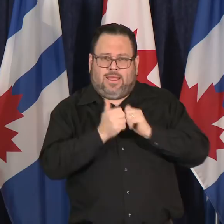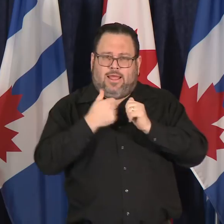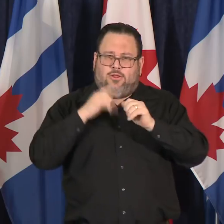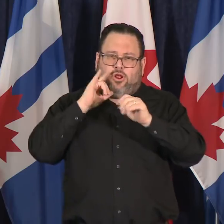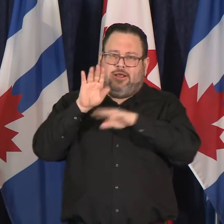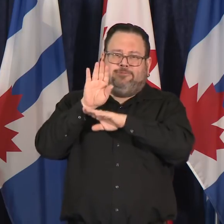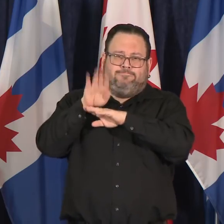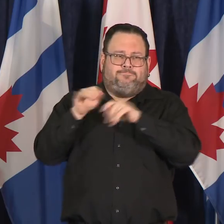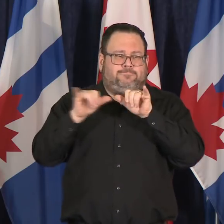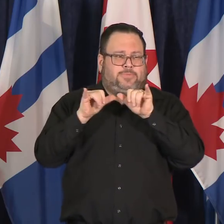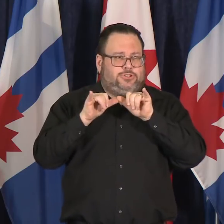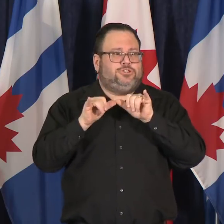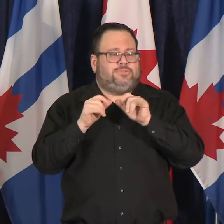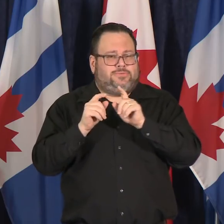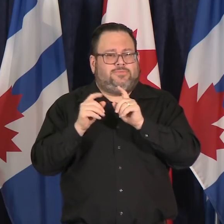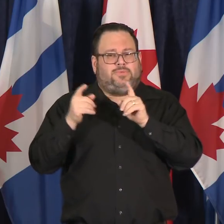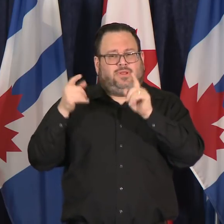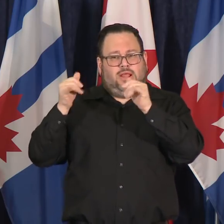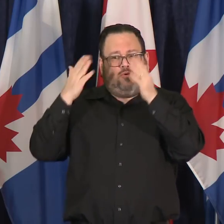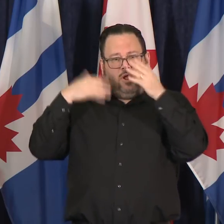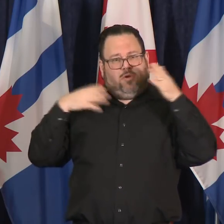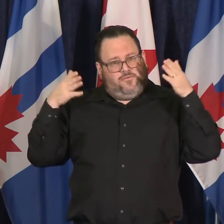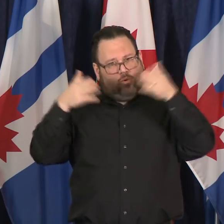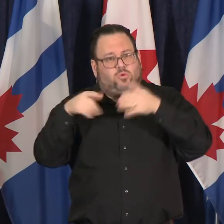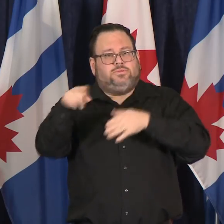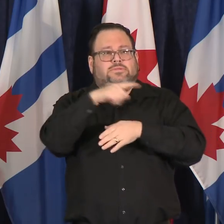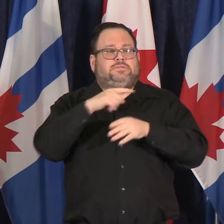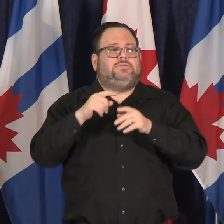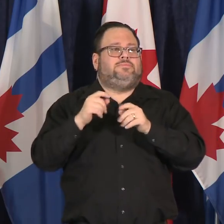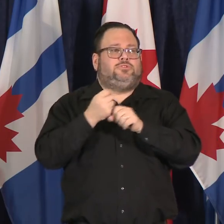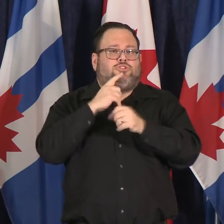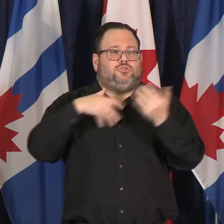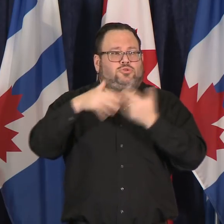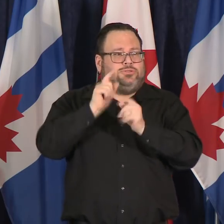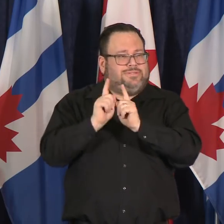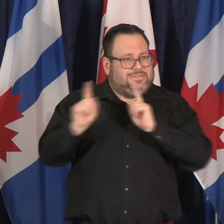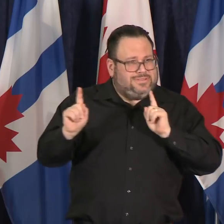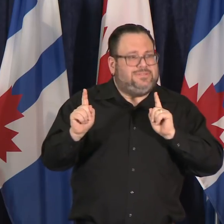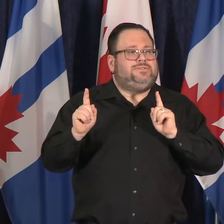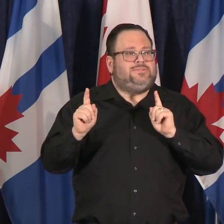and businesses of Toronto to really bring it home we need your help